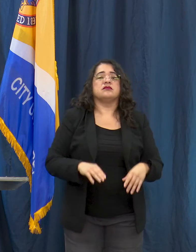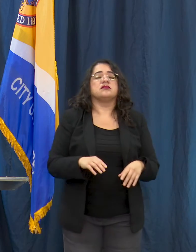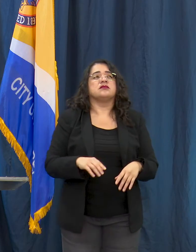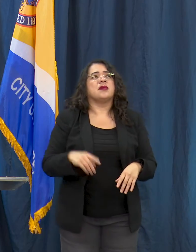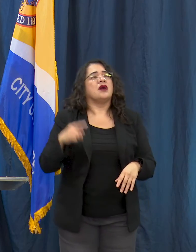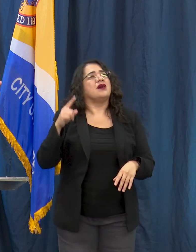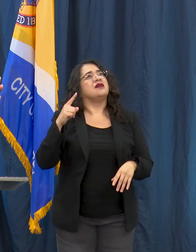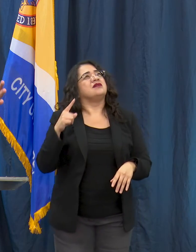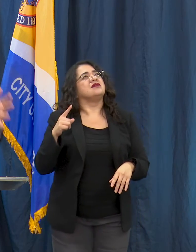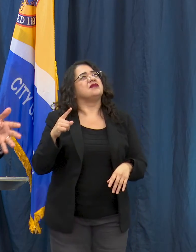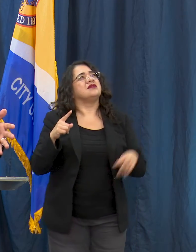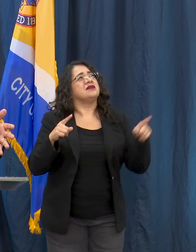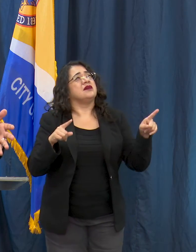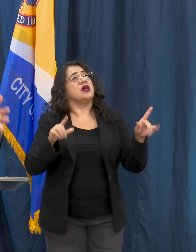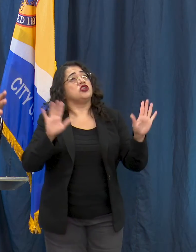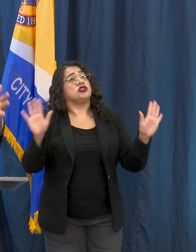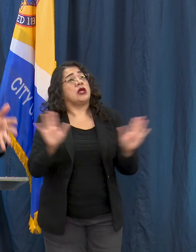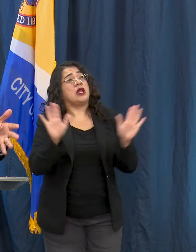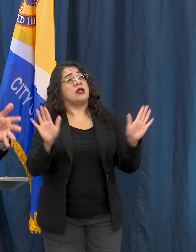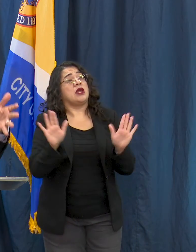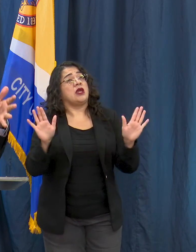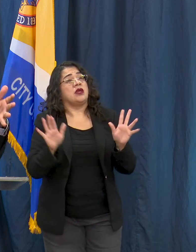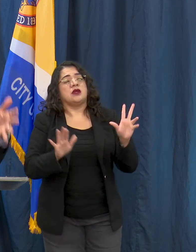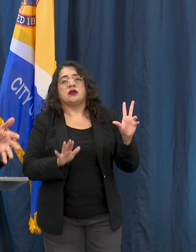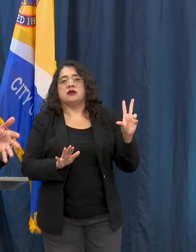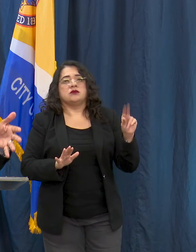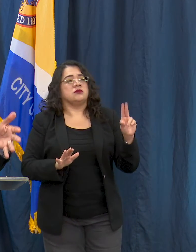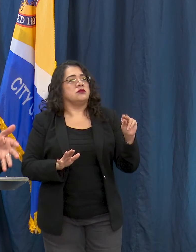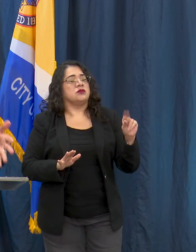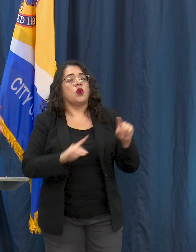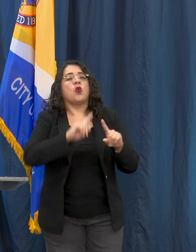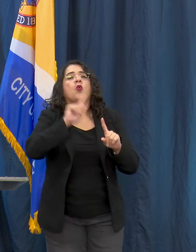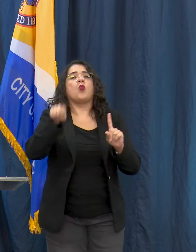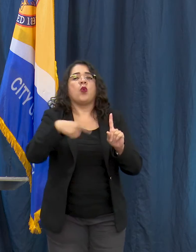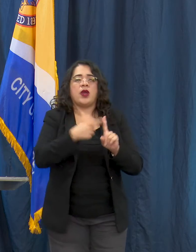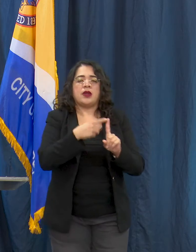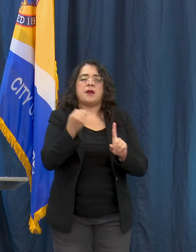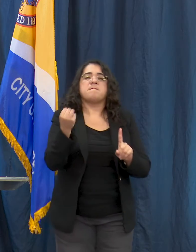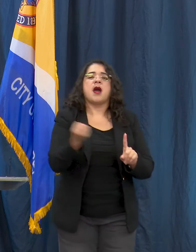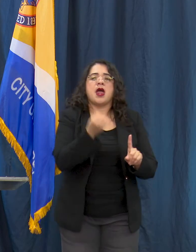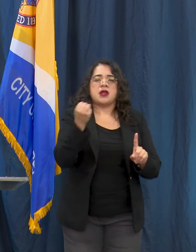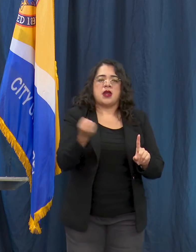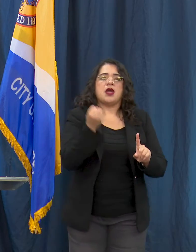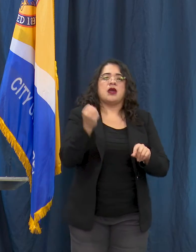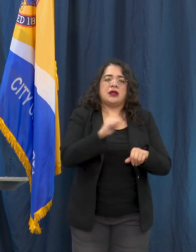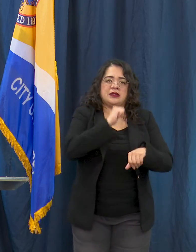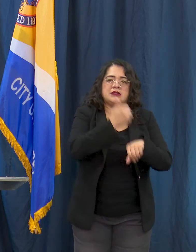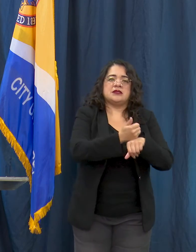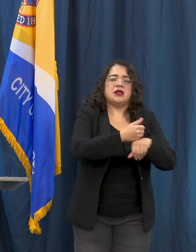I don't believe on Sunday. I think the barricades went up starting on Monday which was the day